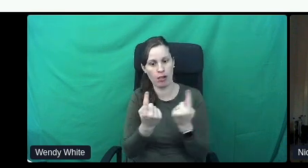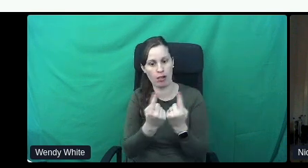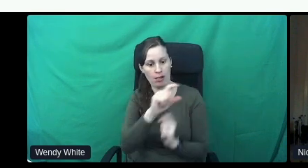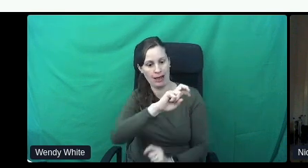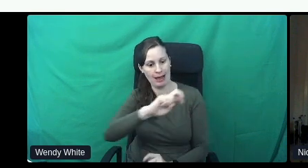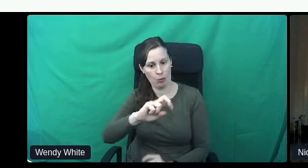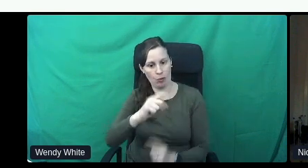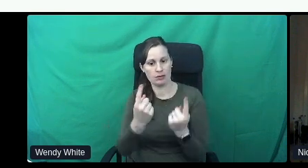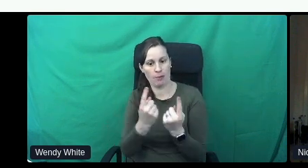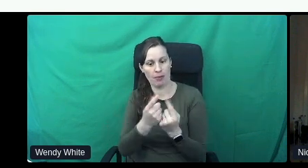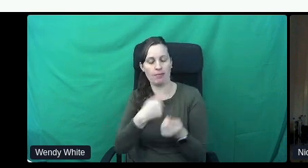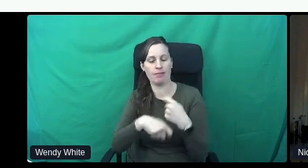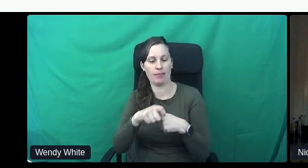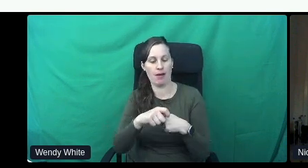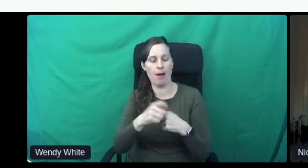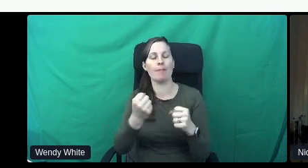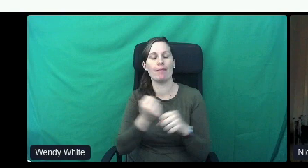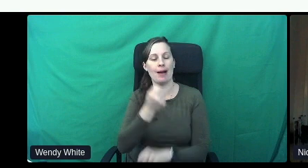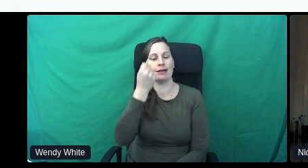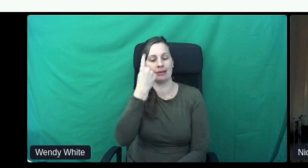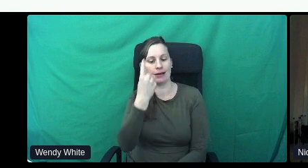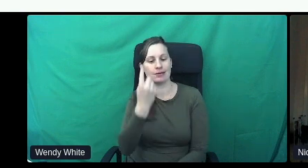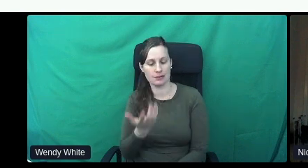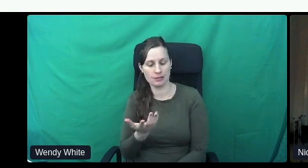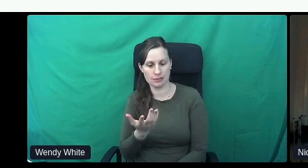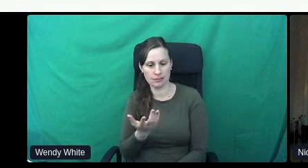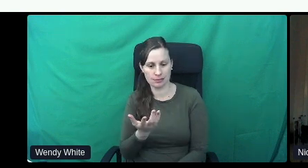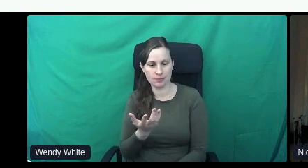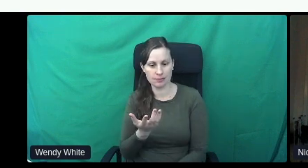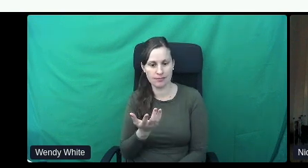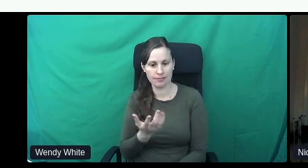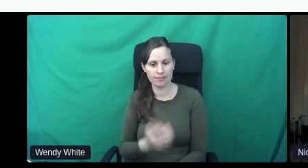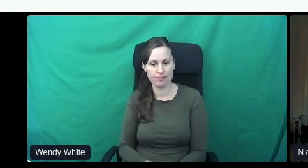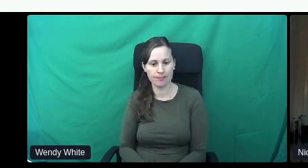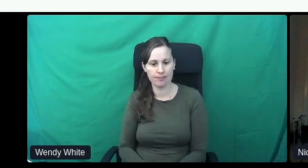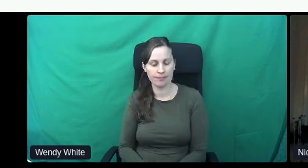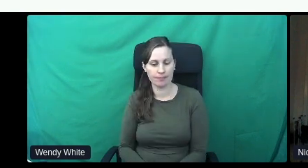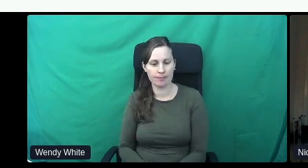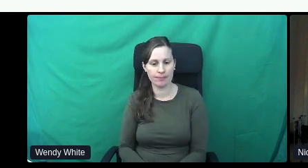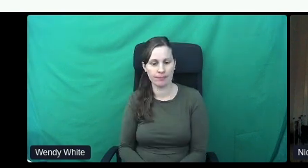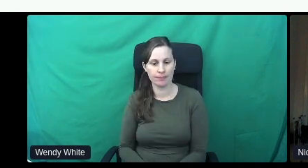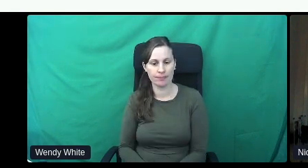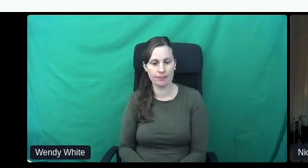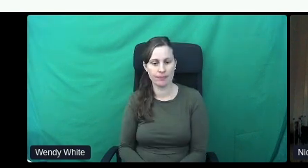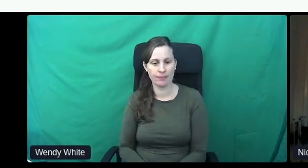So that's where that one comes in.